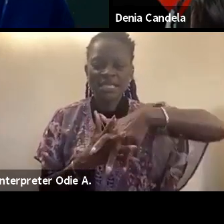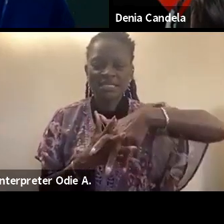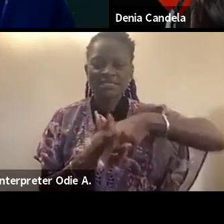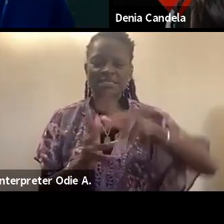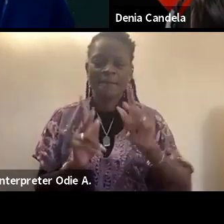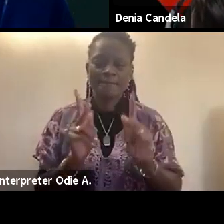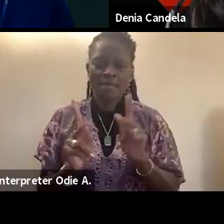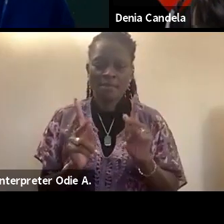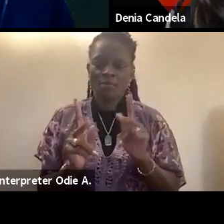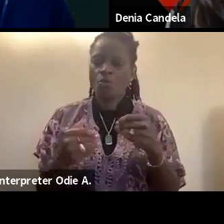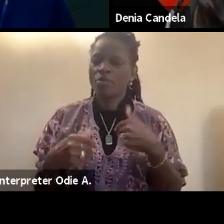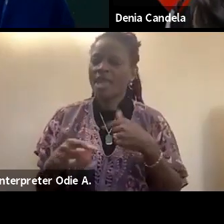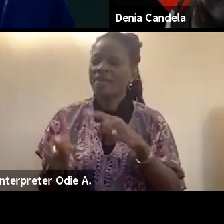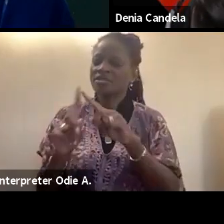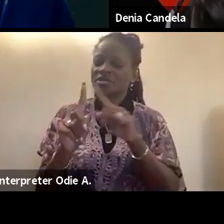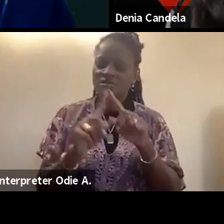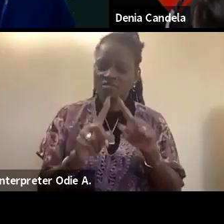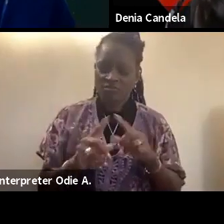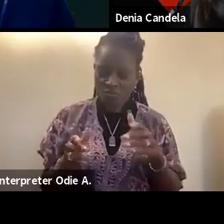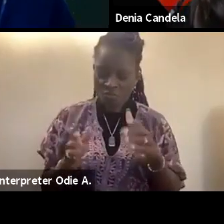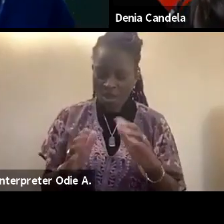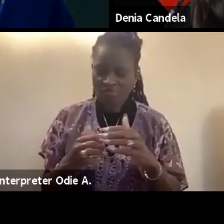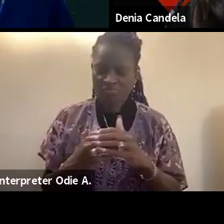We have an outreach and community engagement arm.